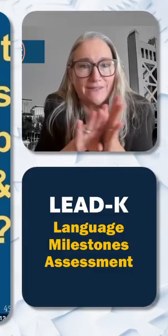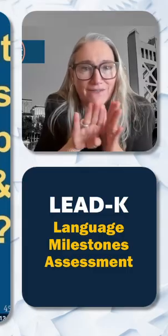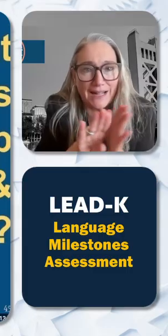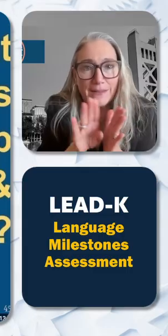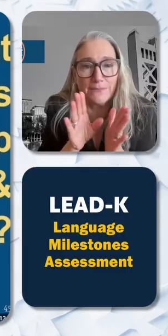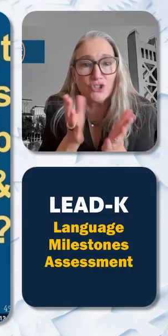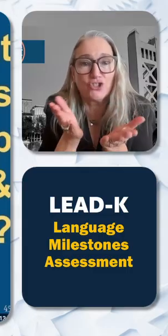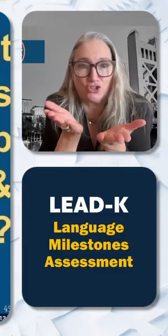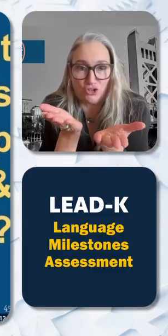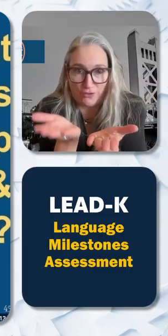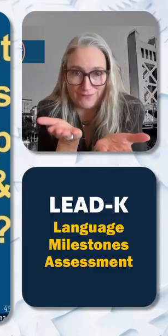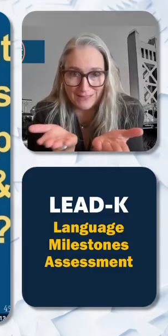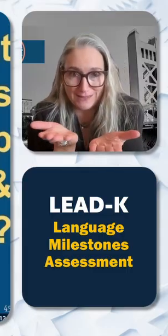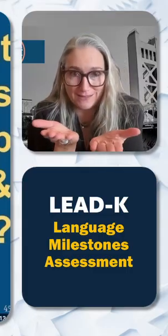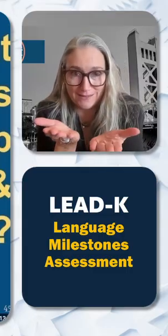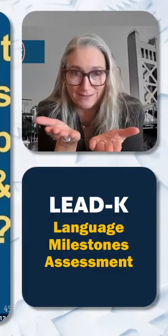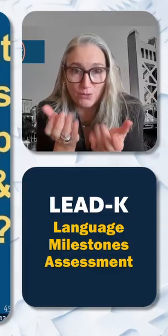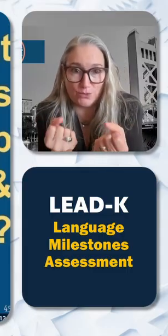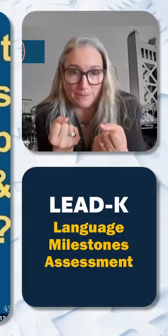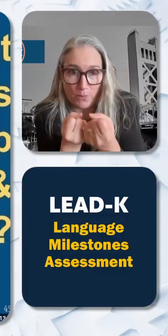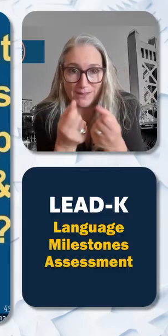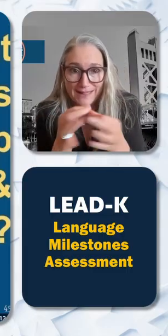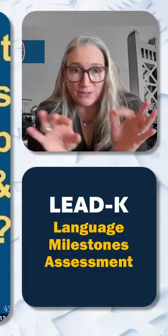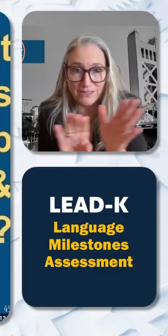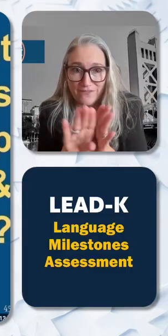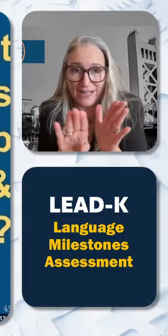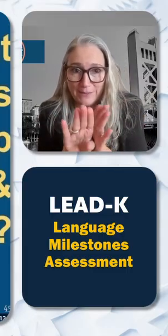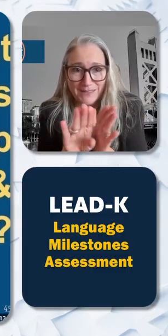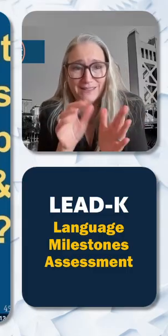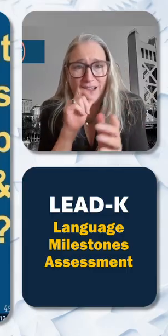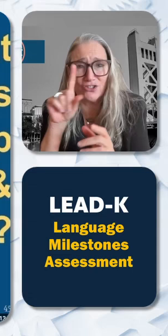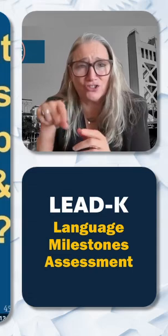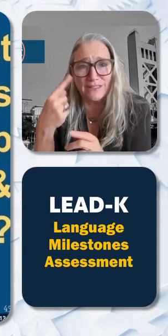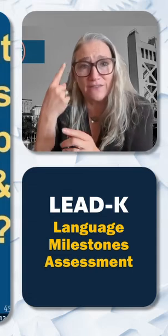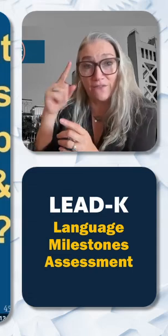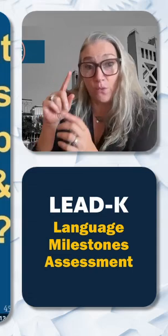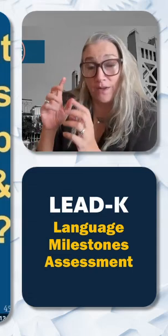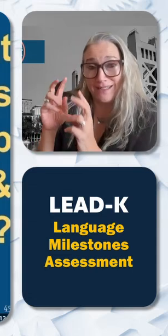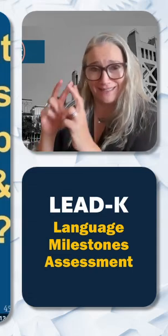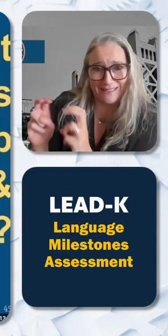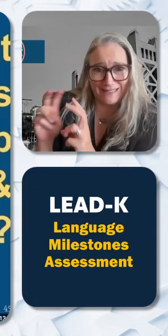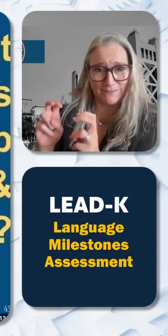to create and develop services to support language development.